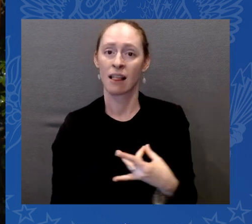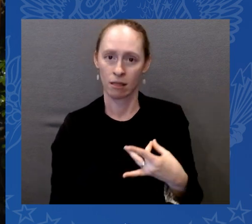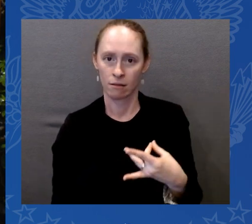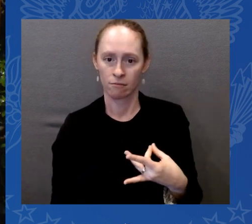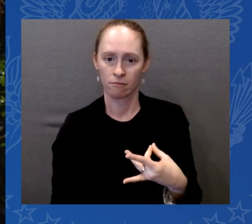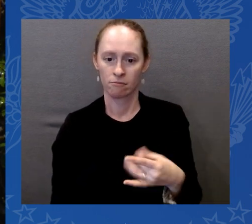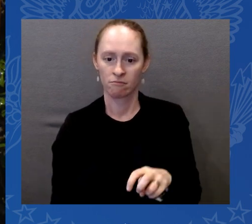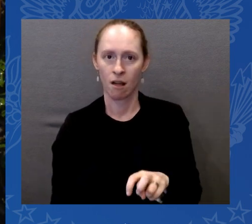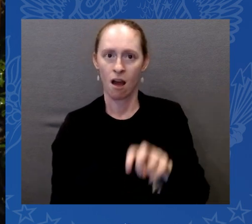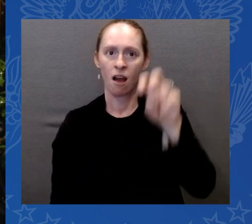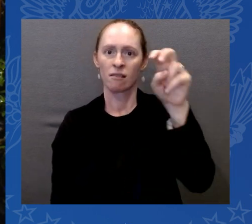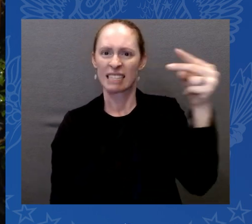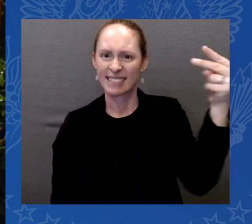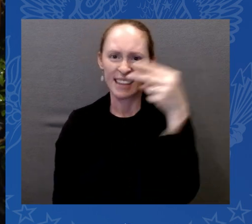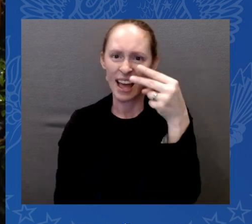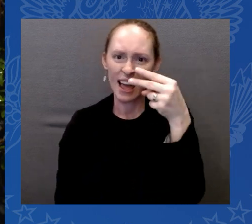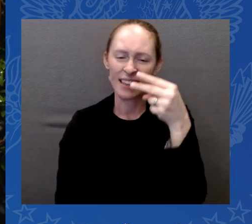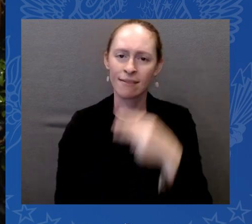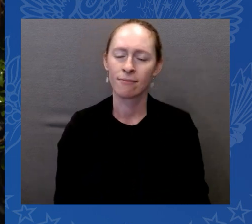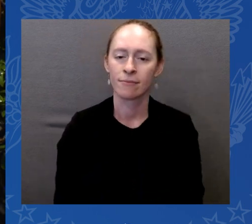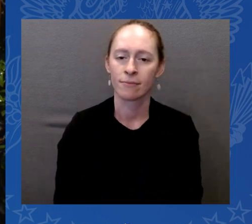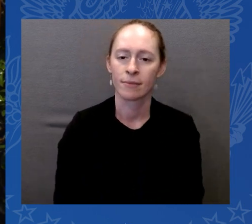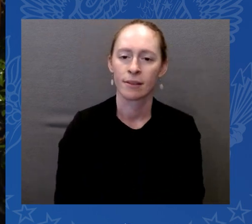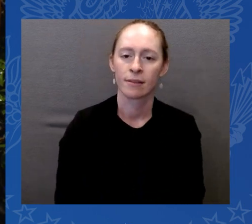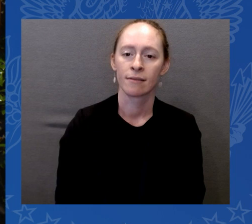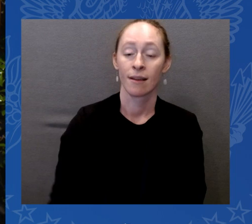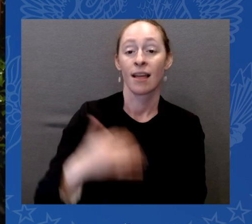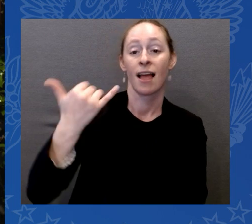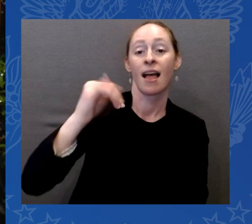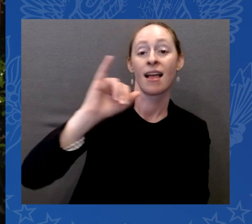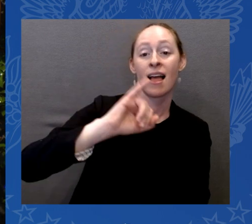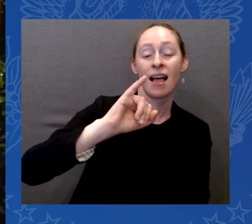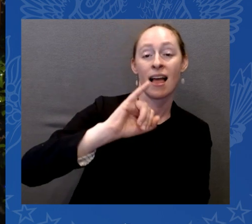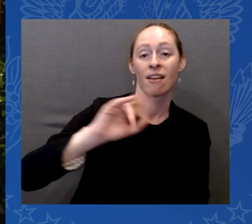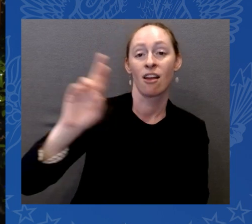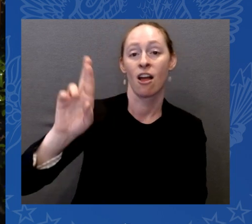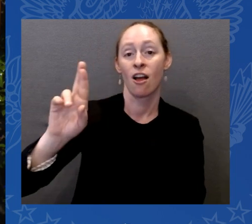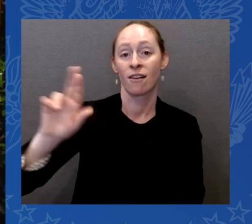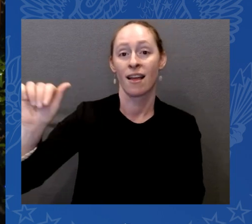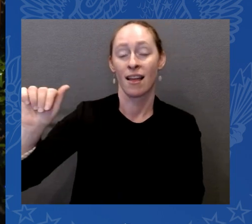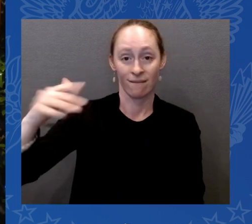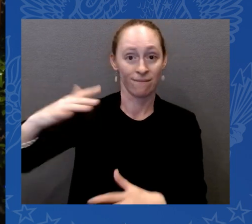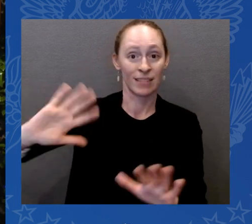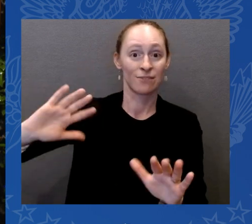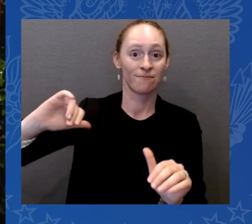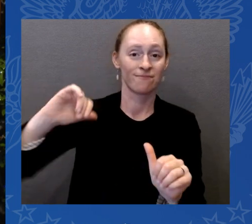All this progress was declared a failure before it was a success when we introduced it.